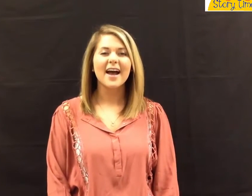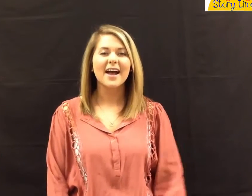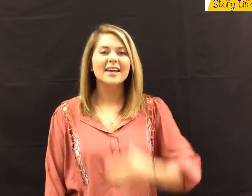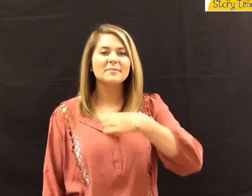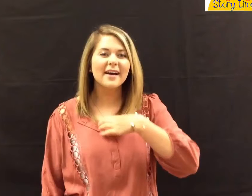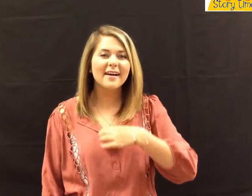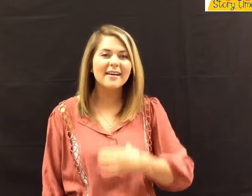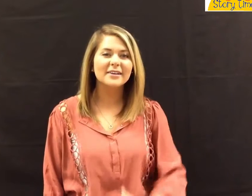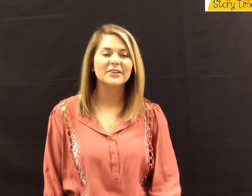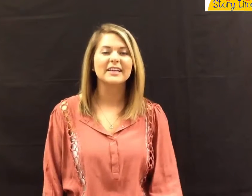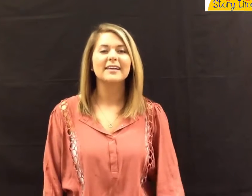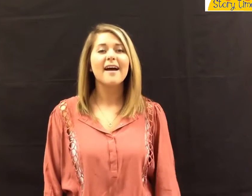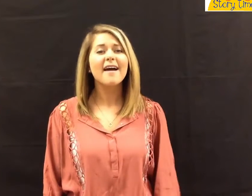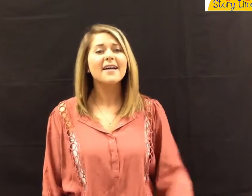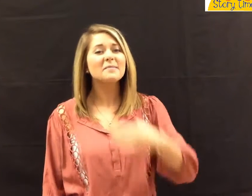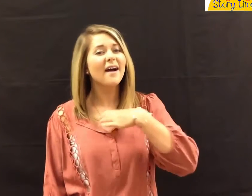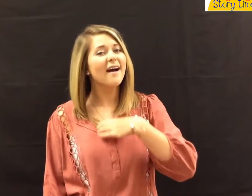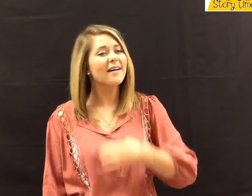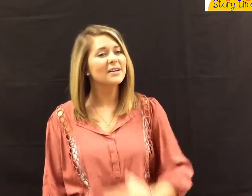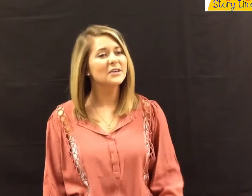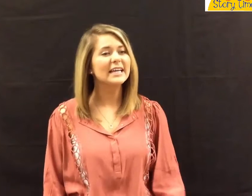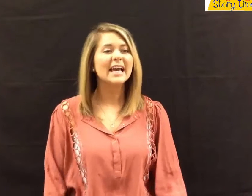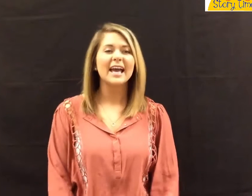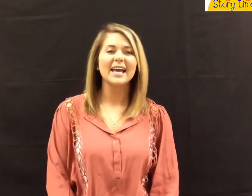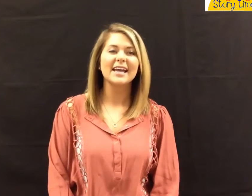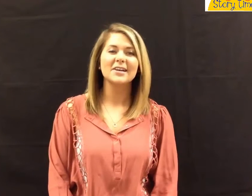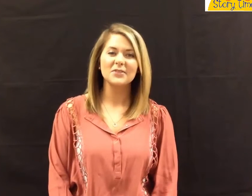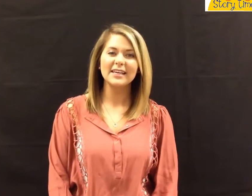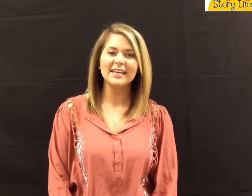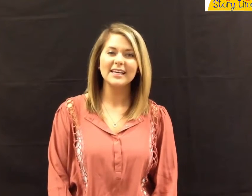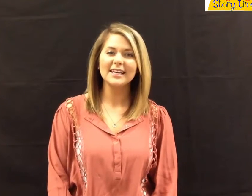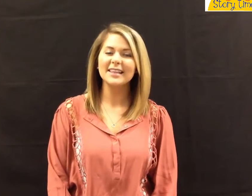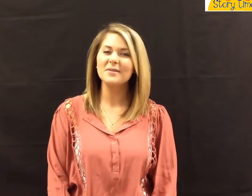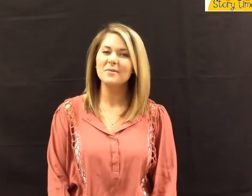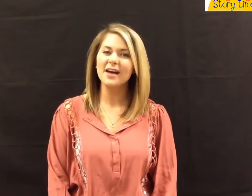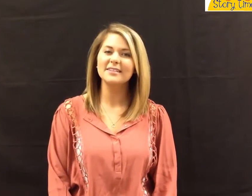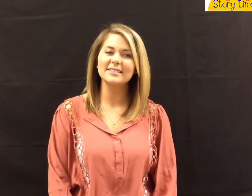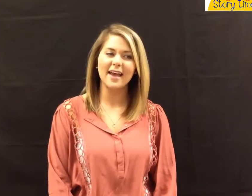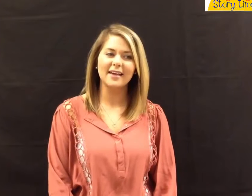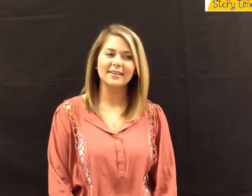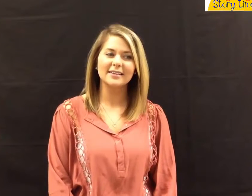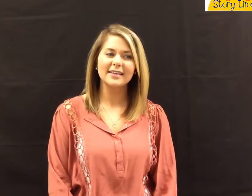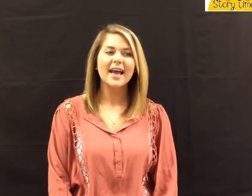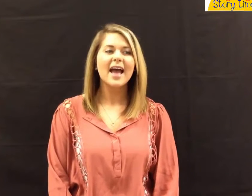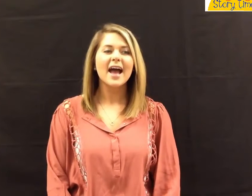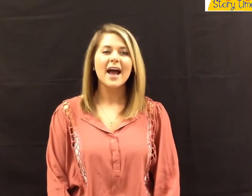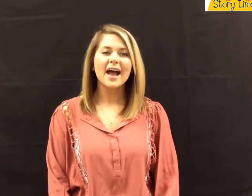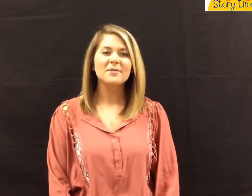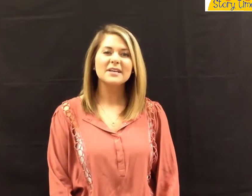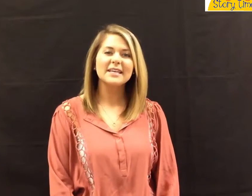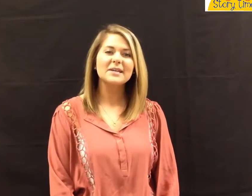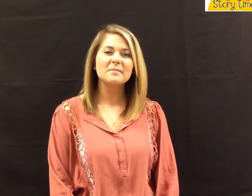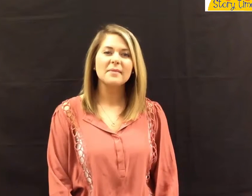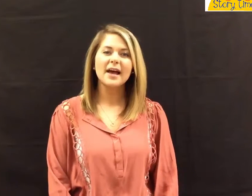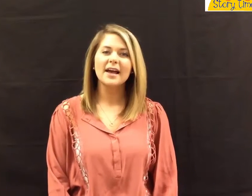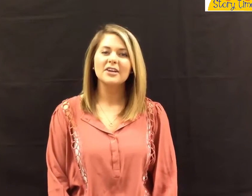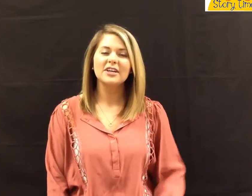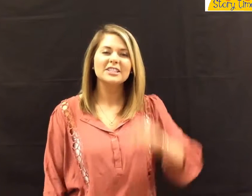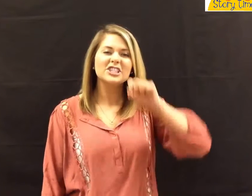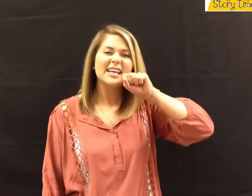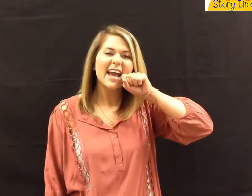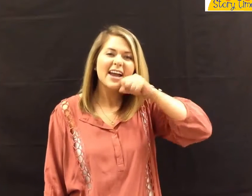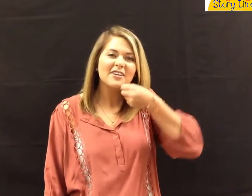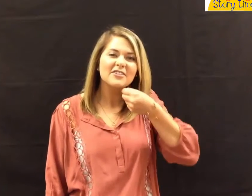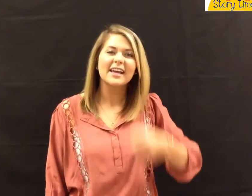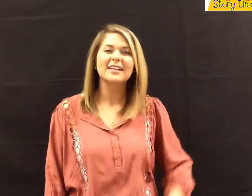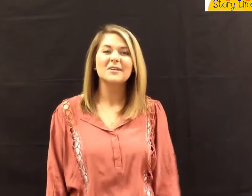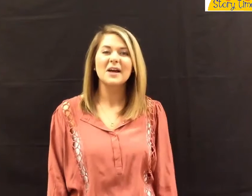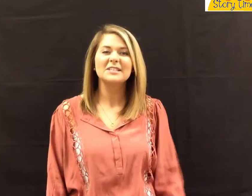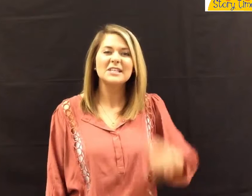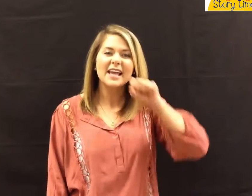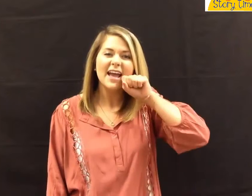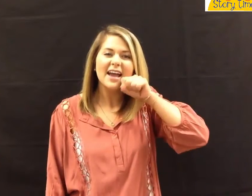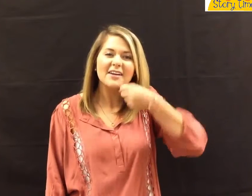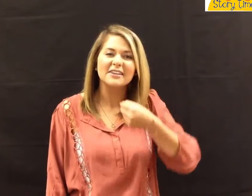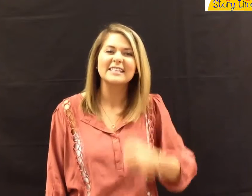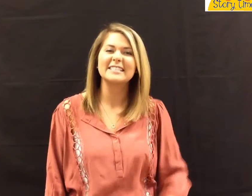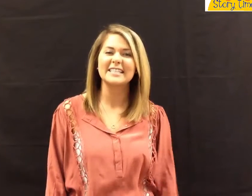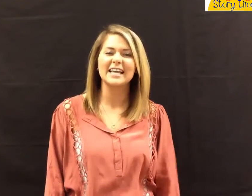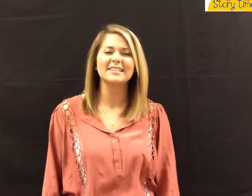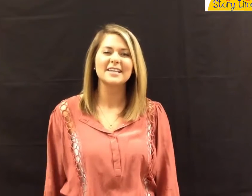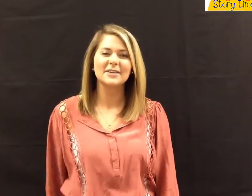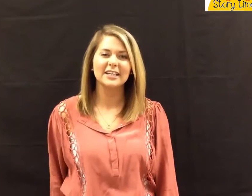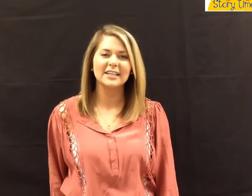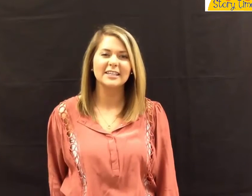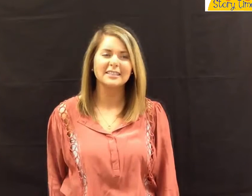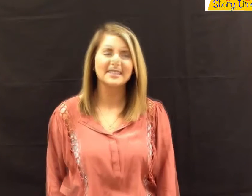I am hungry, I am hungry, and I really want a snack. I will eat my crunchy carrot, crunchy carrots taste so good.